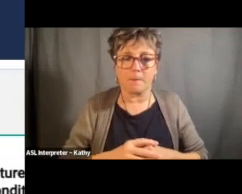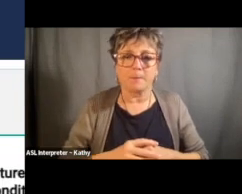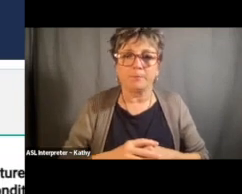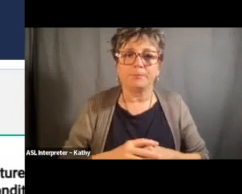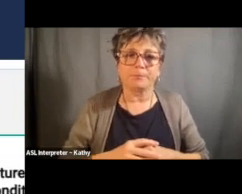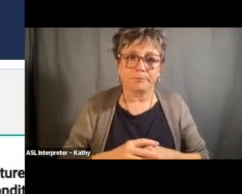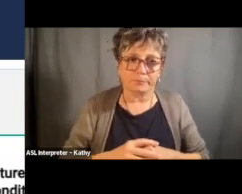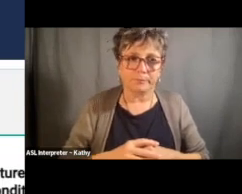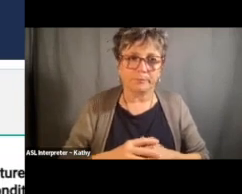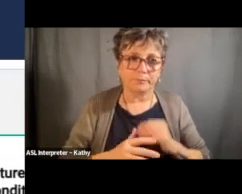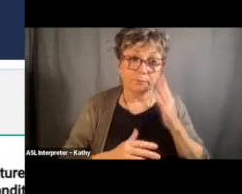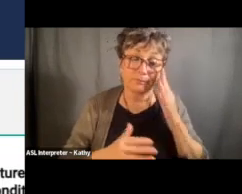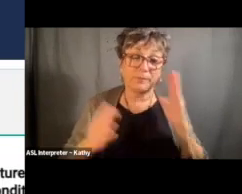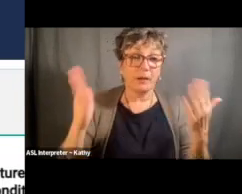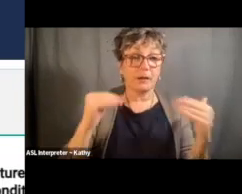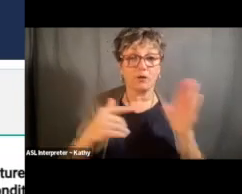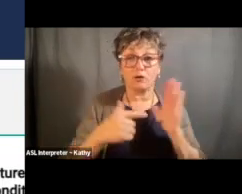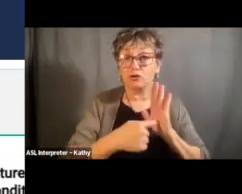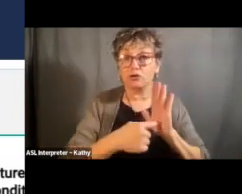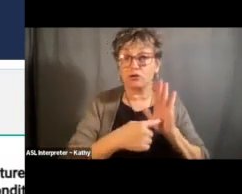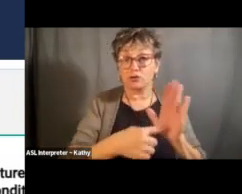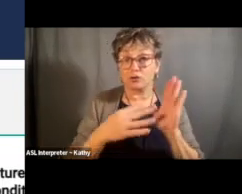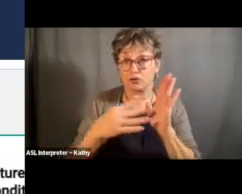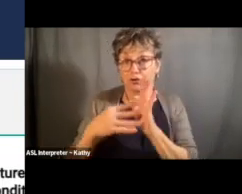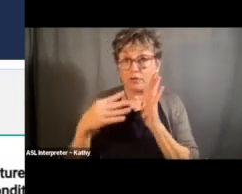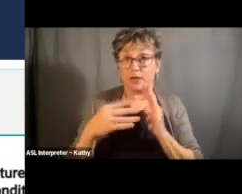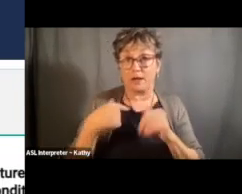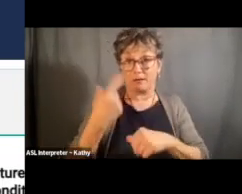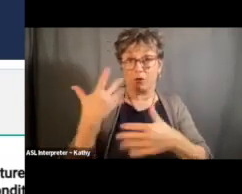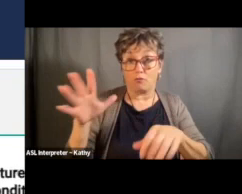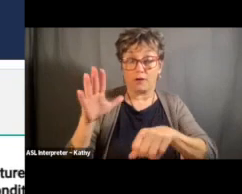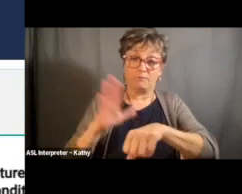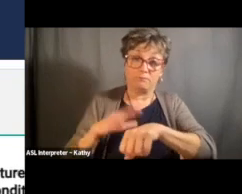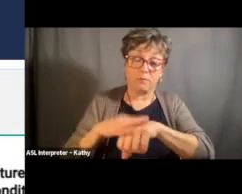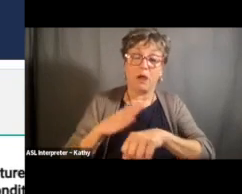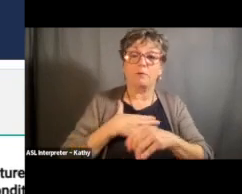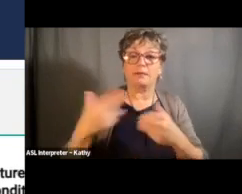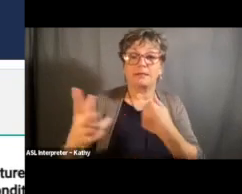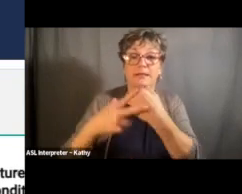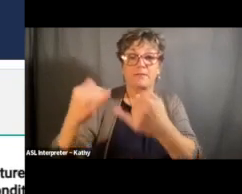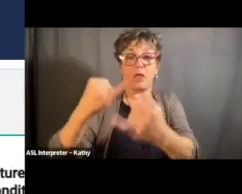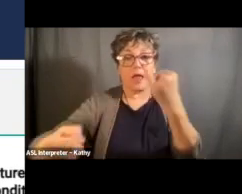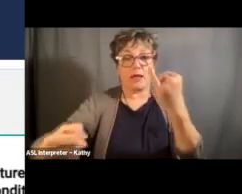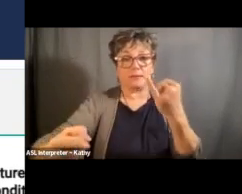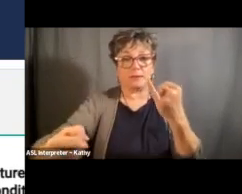This is the survey I said to do last, this is the Diagnosis Survey. And this is, you know, if you